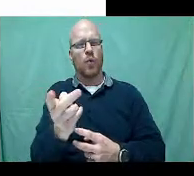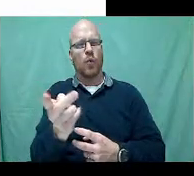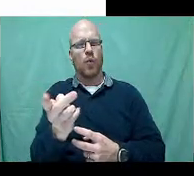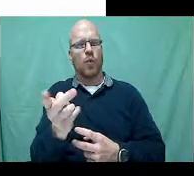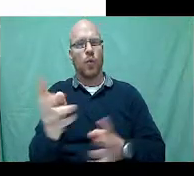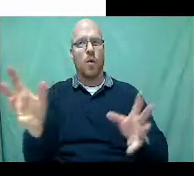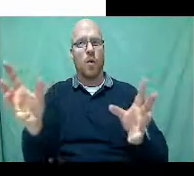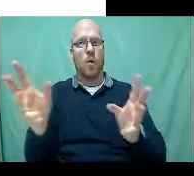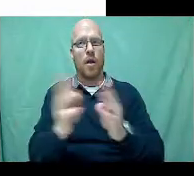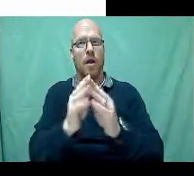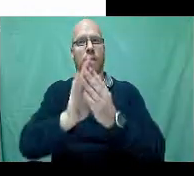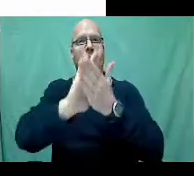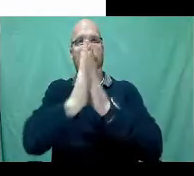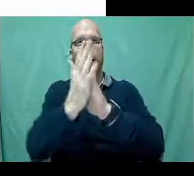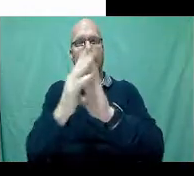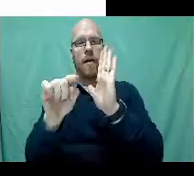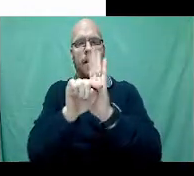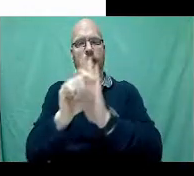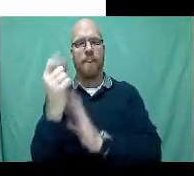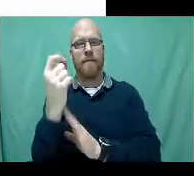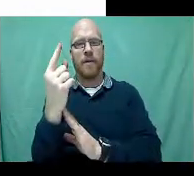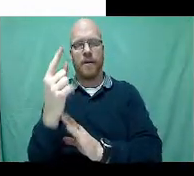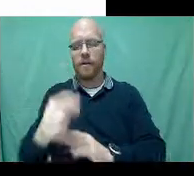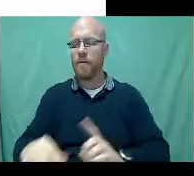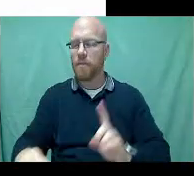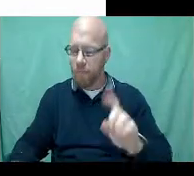These 2 numbers have to sum, or add up to a negative 11.